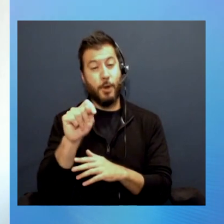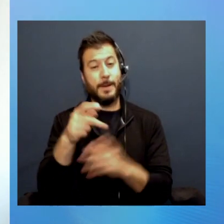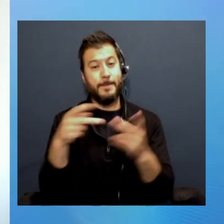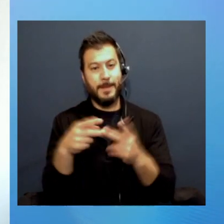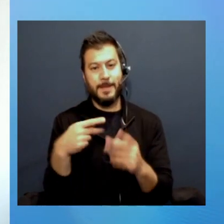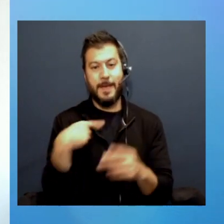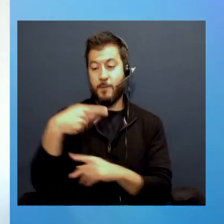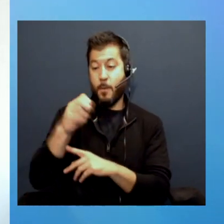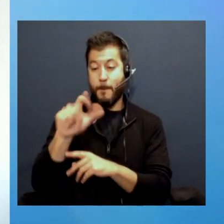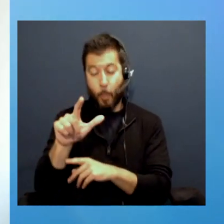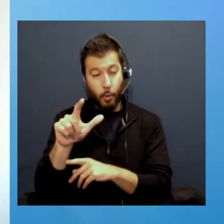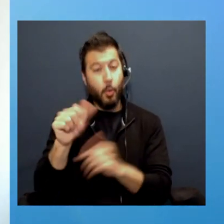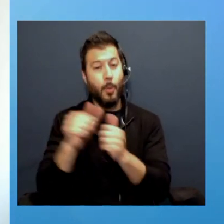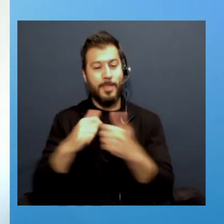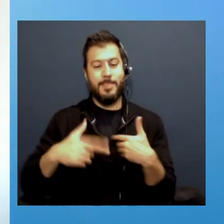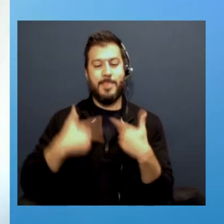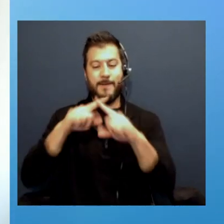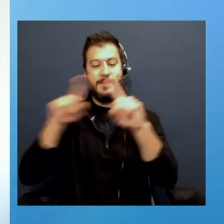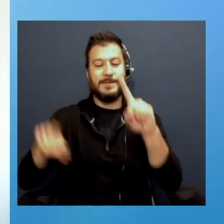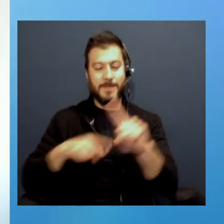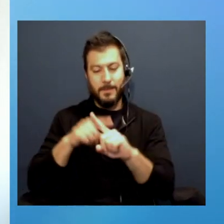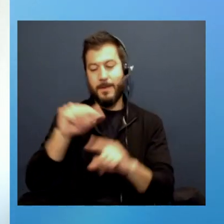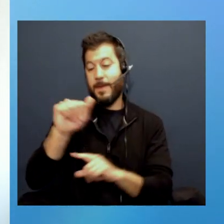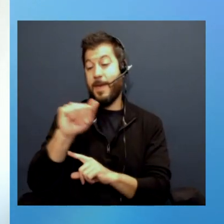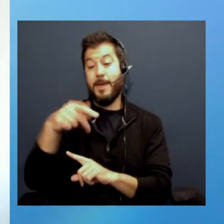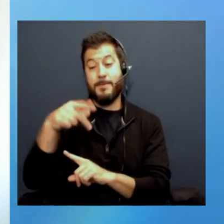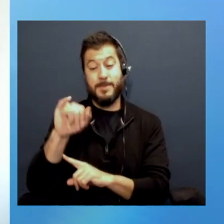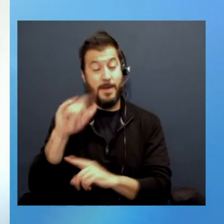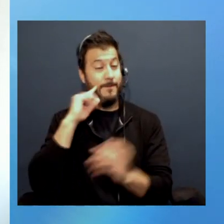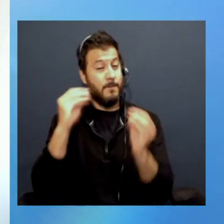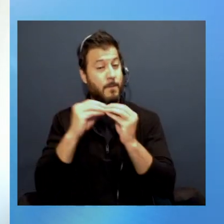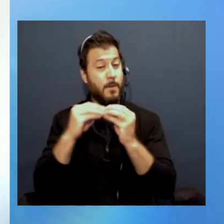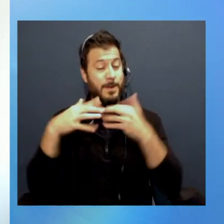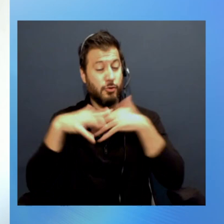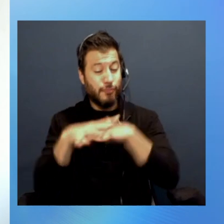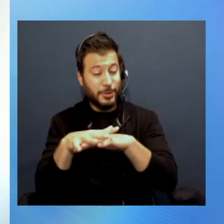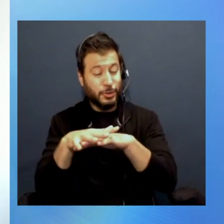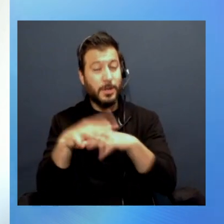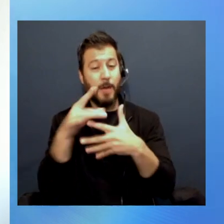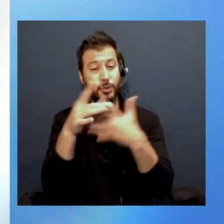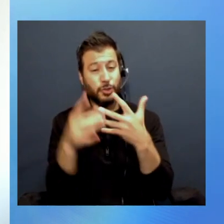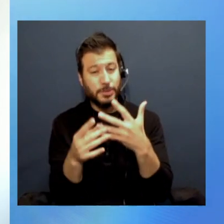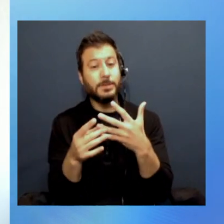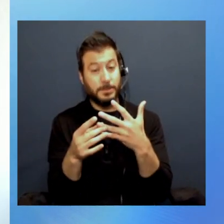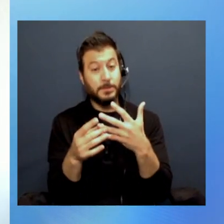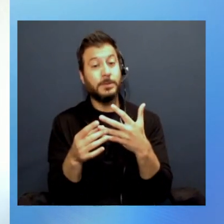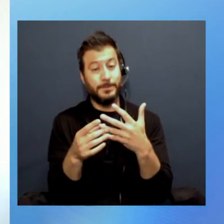an edit management portal with Lifecycle Management API for additional integration options.